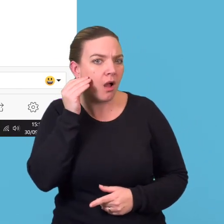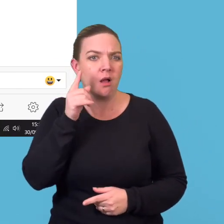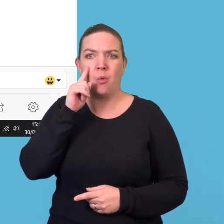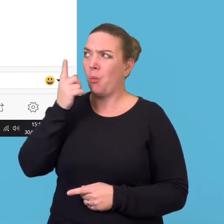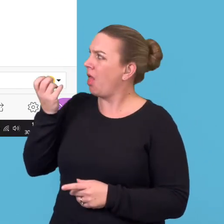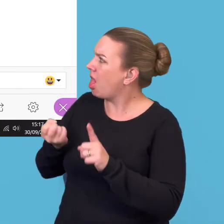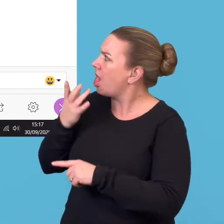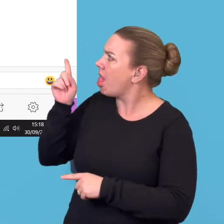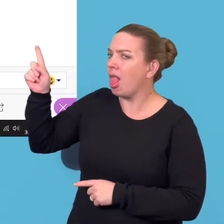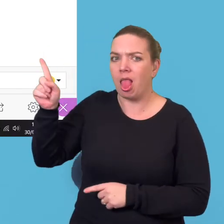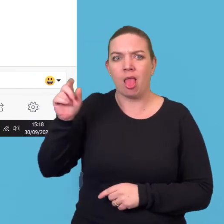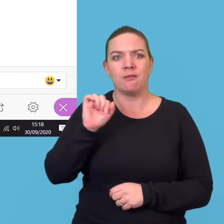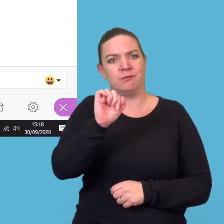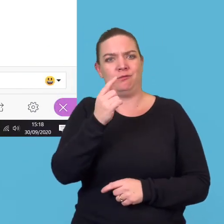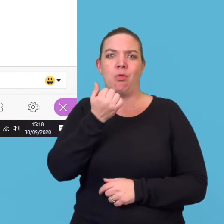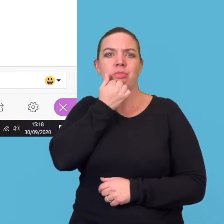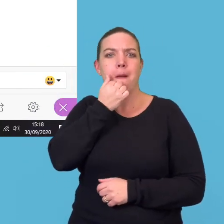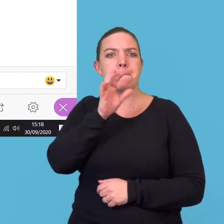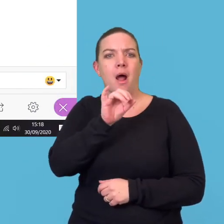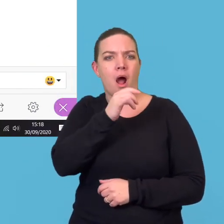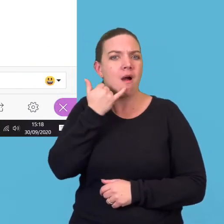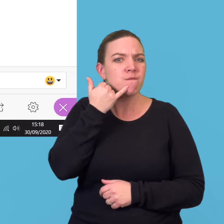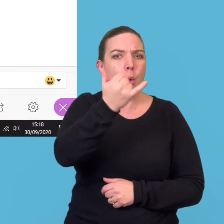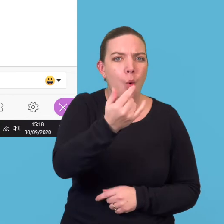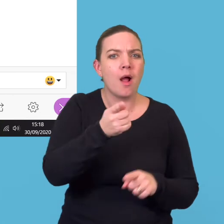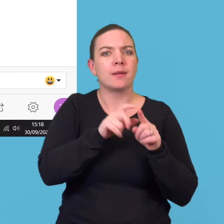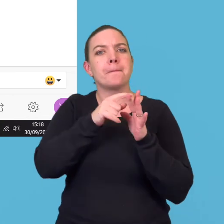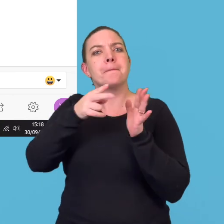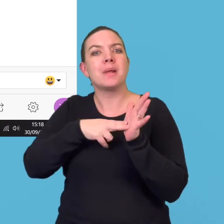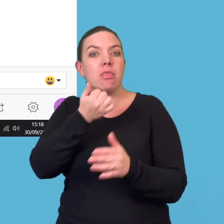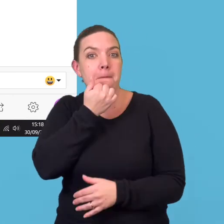To find the number to call in to the session, you click on the left-hand side menu here,